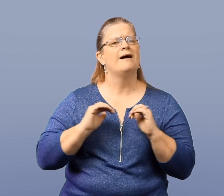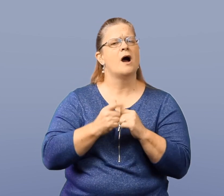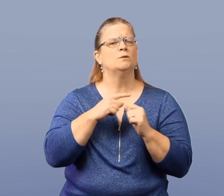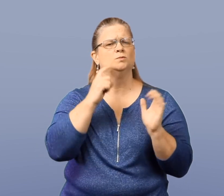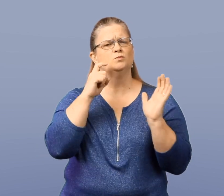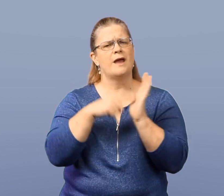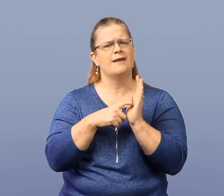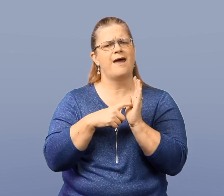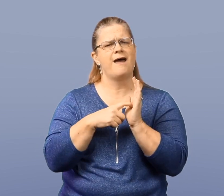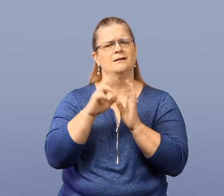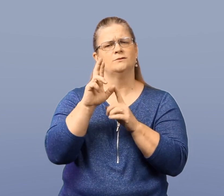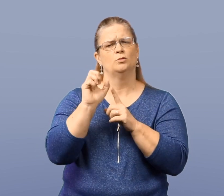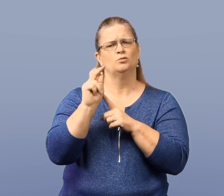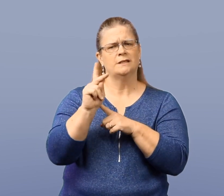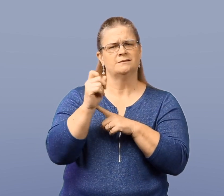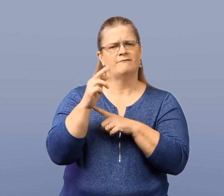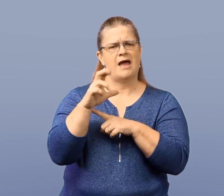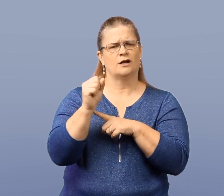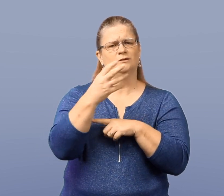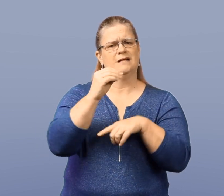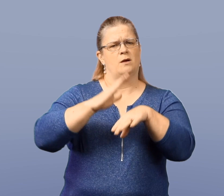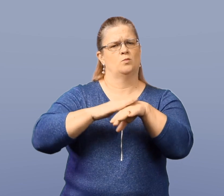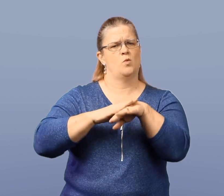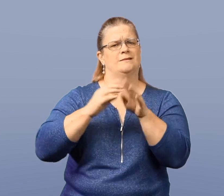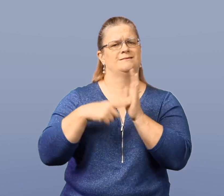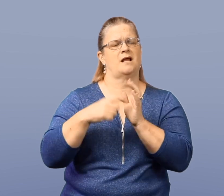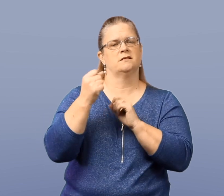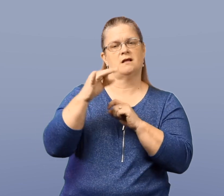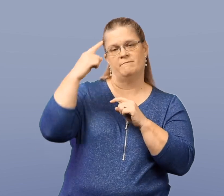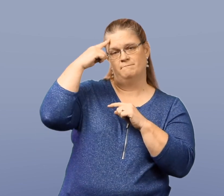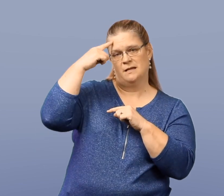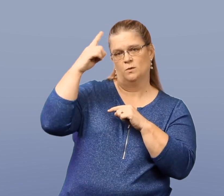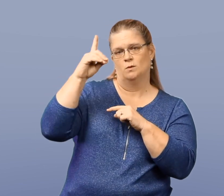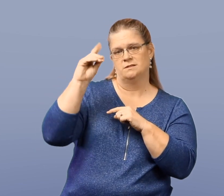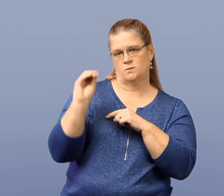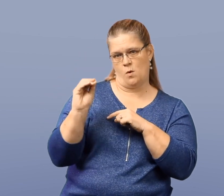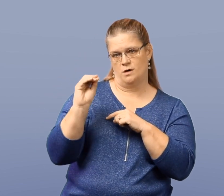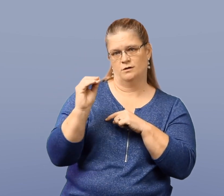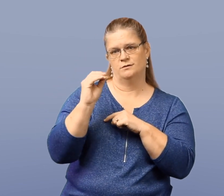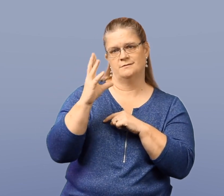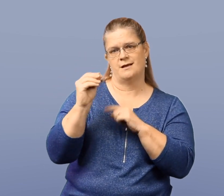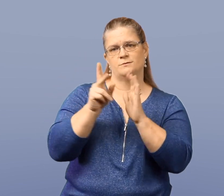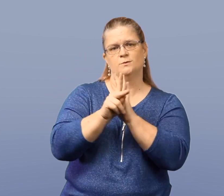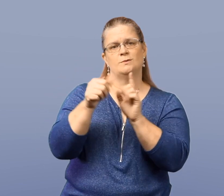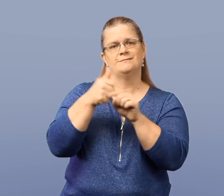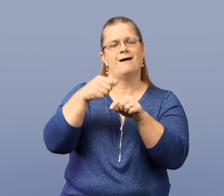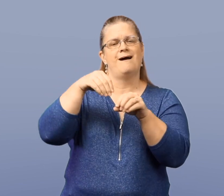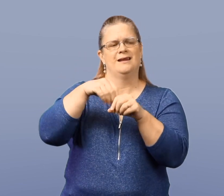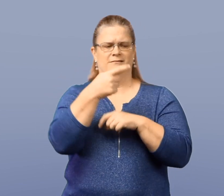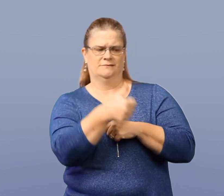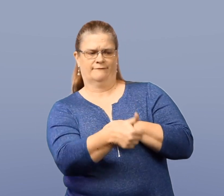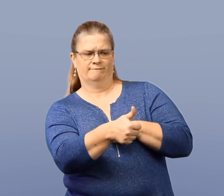how to recognize risk factors and warning signs of mental disorders and suicide in themselves